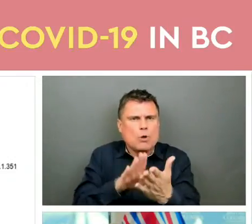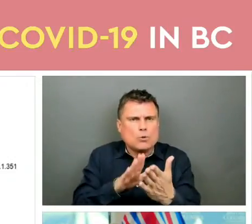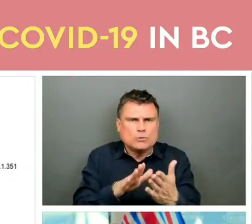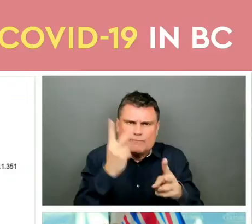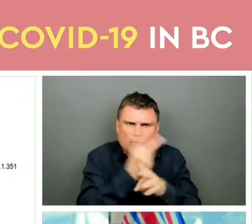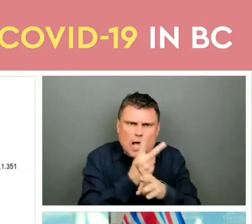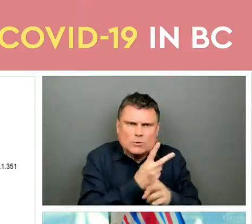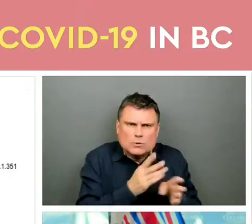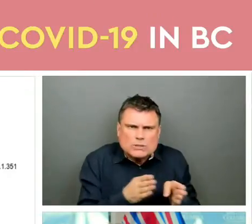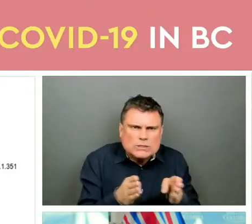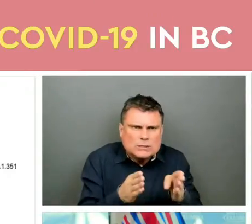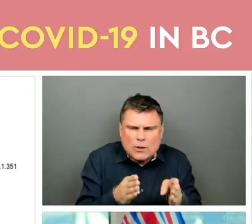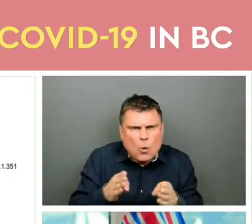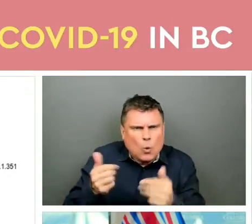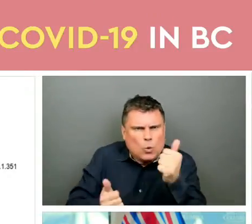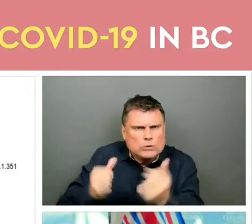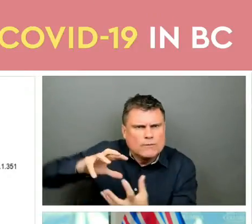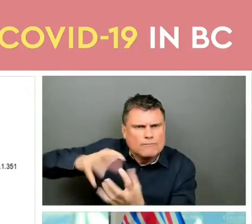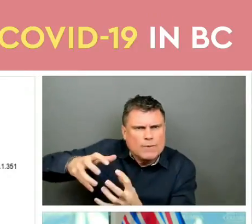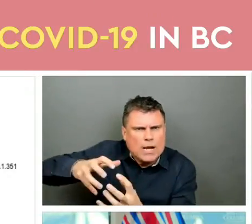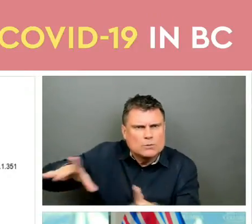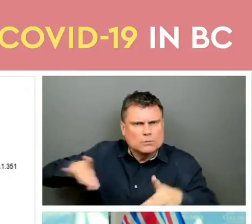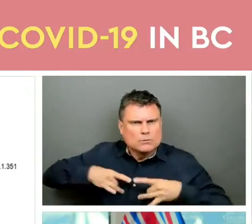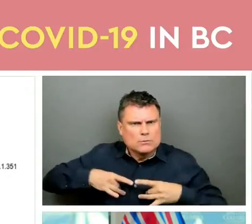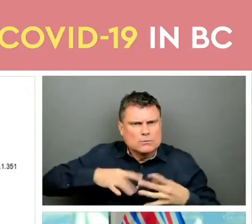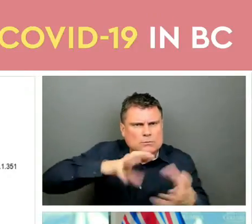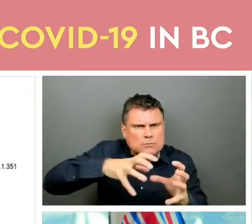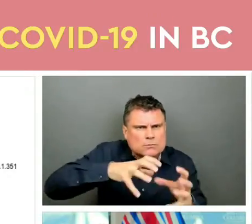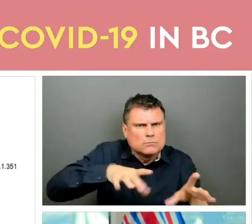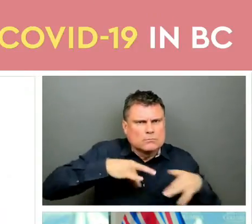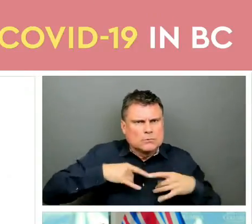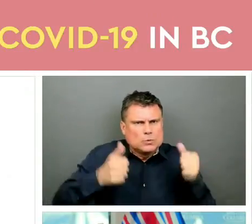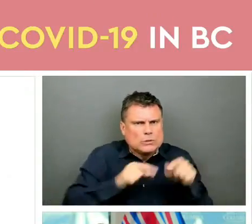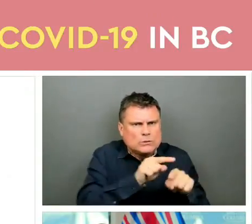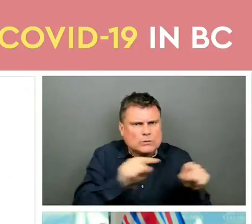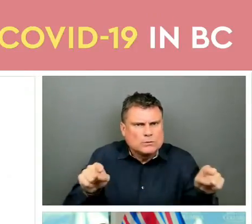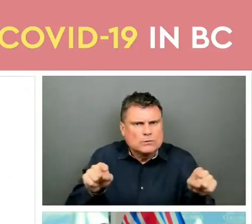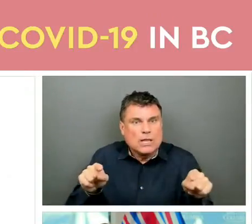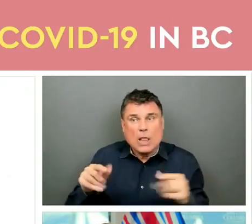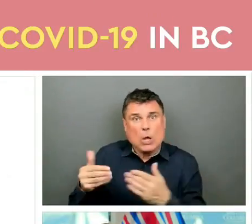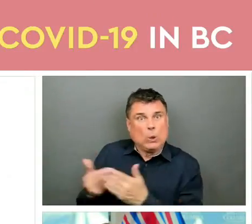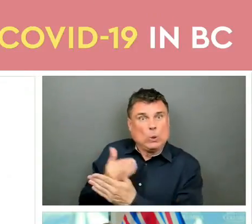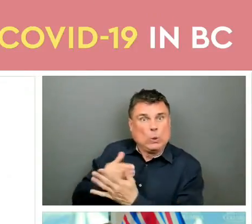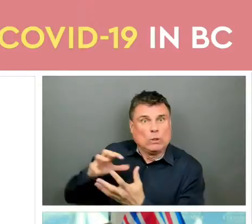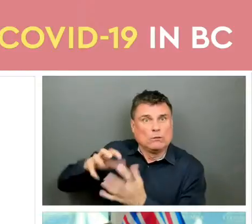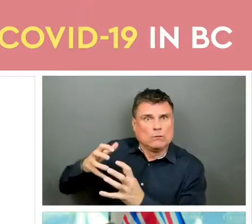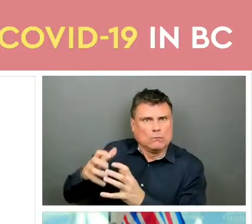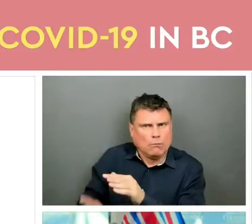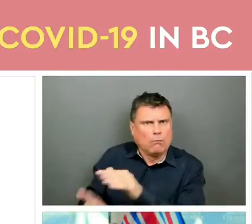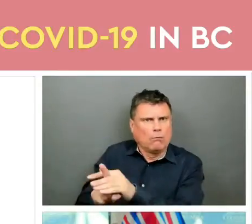understand the relative importance of different strains and are able to detect new strains as they evolve over time.